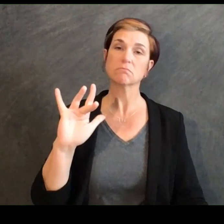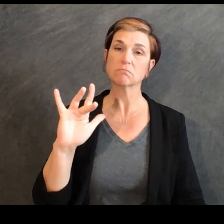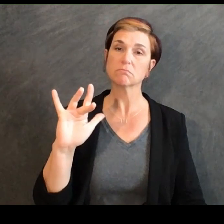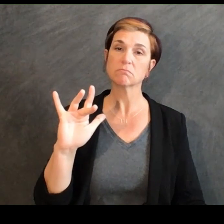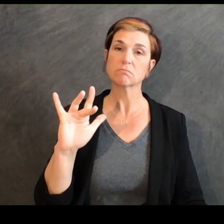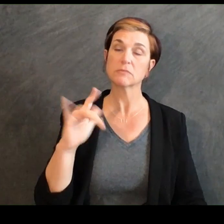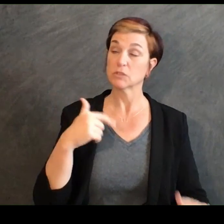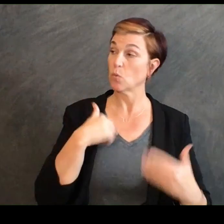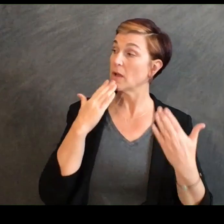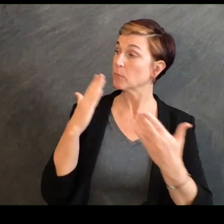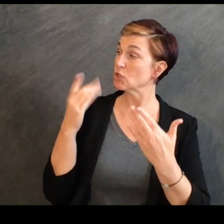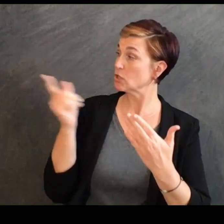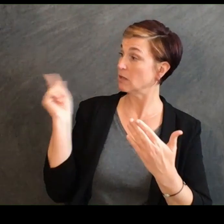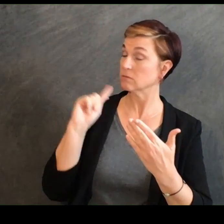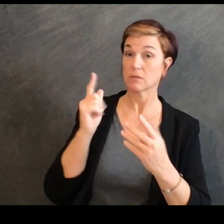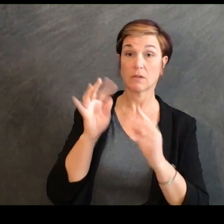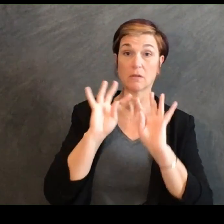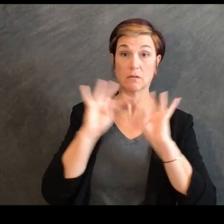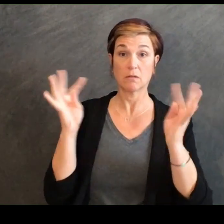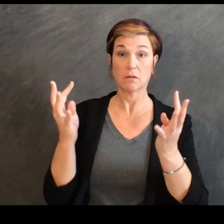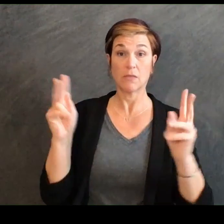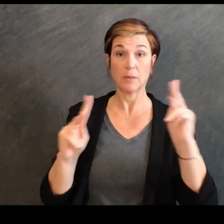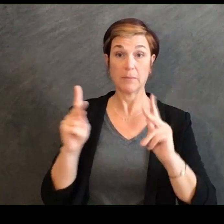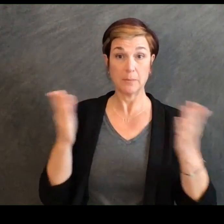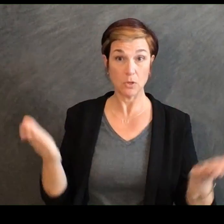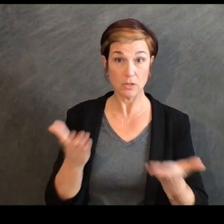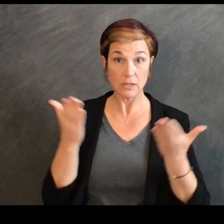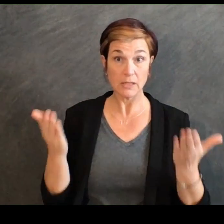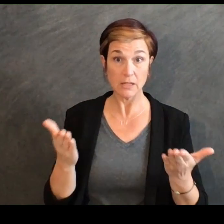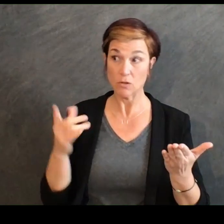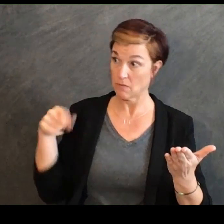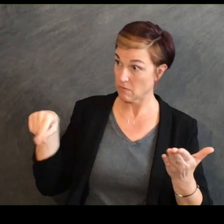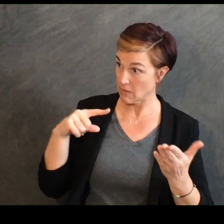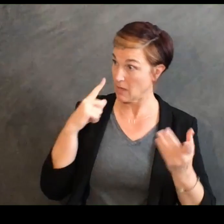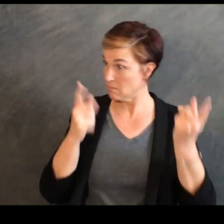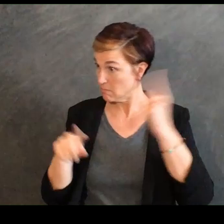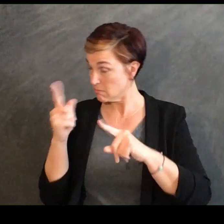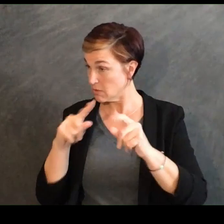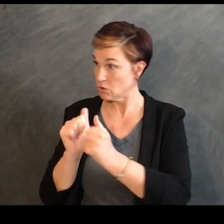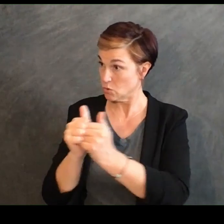that saved a lot of lives that early designation but it is only the beginning